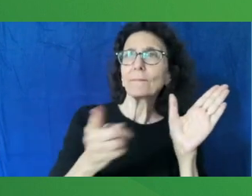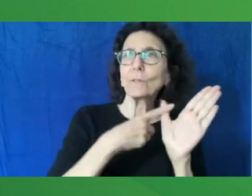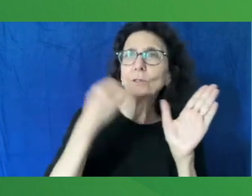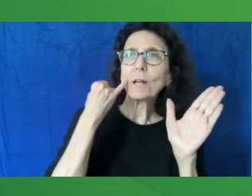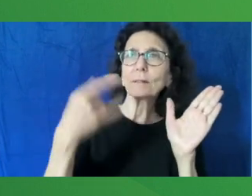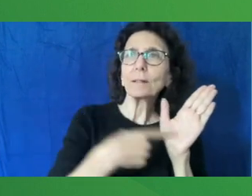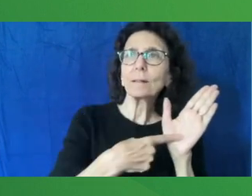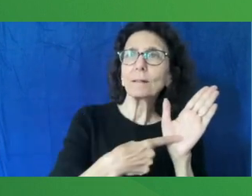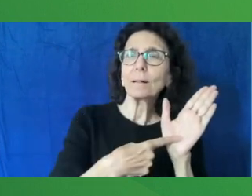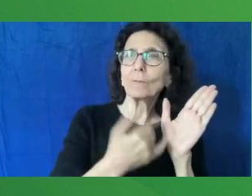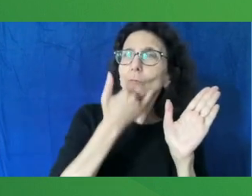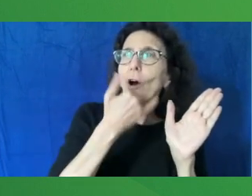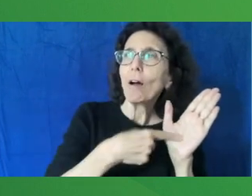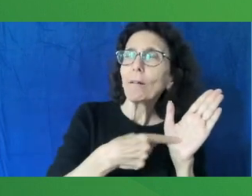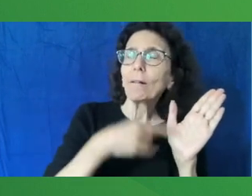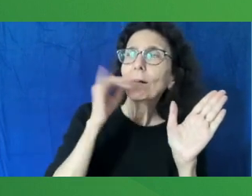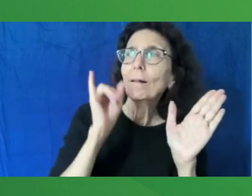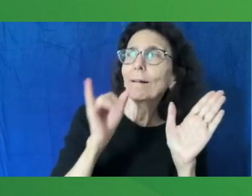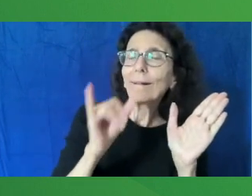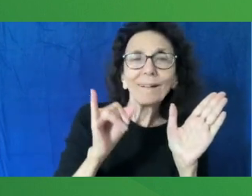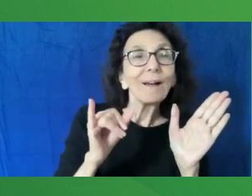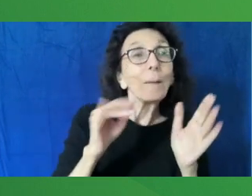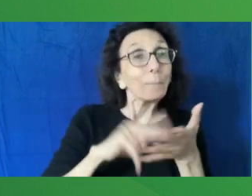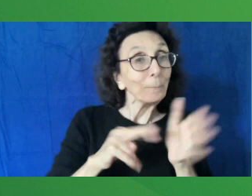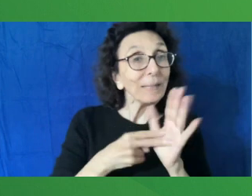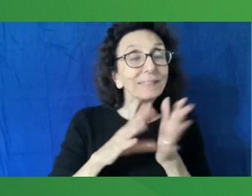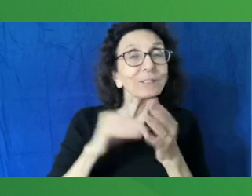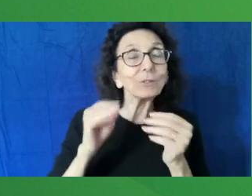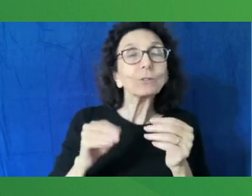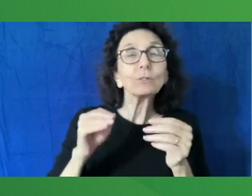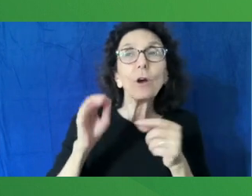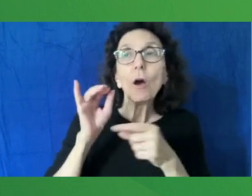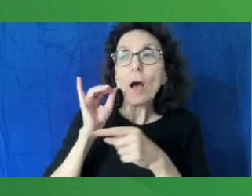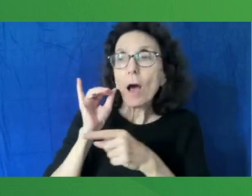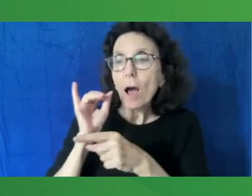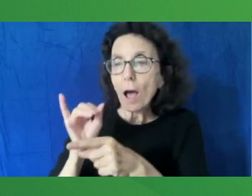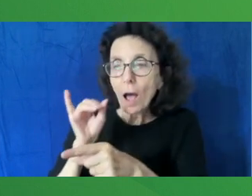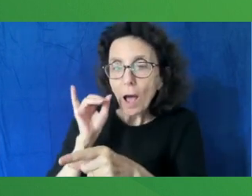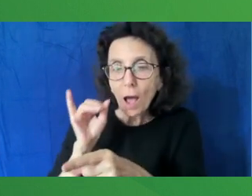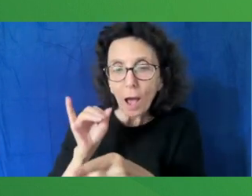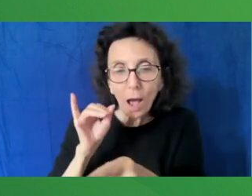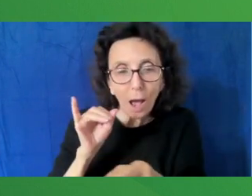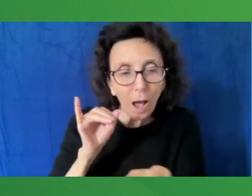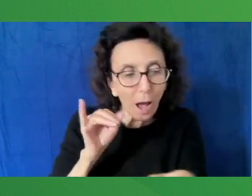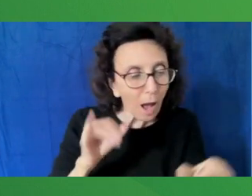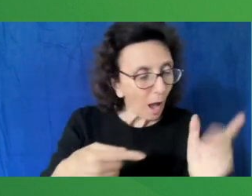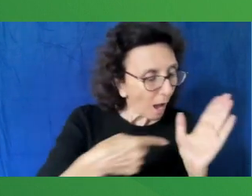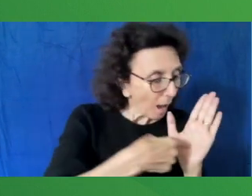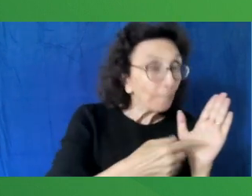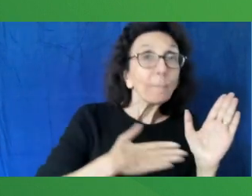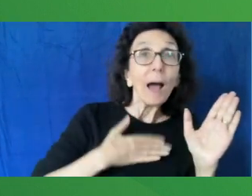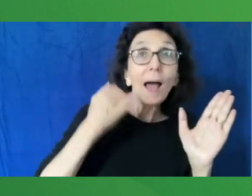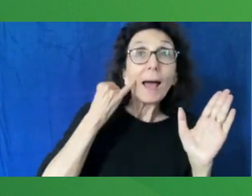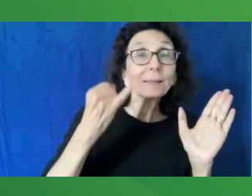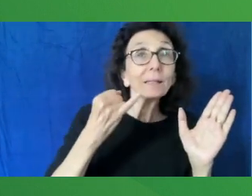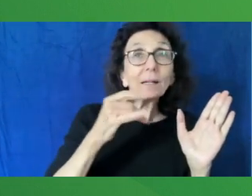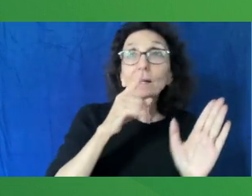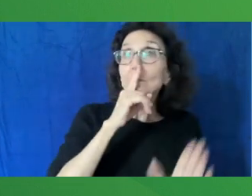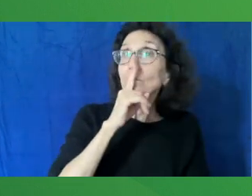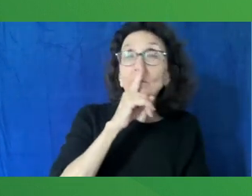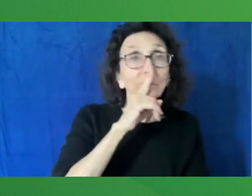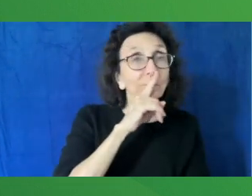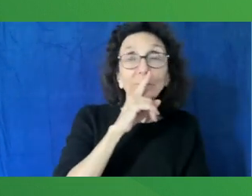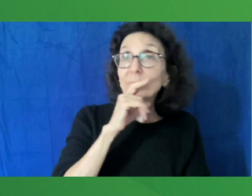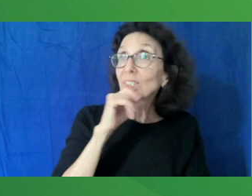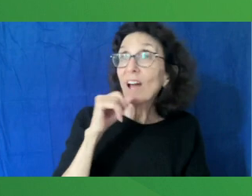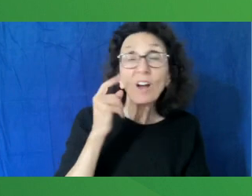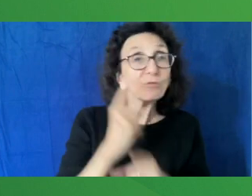So they're actually figuring out that their own original idea wasn't the most you know,